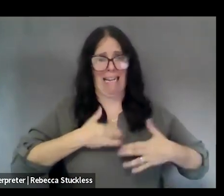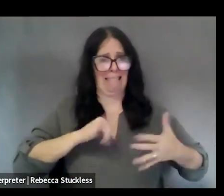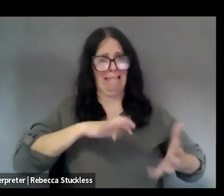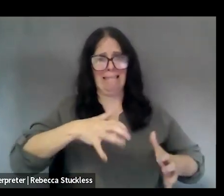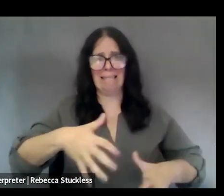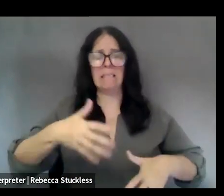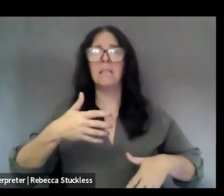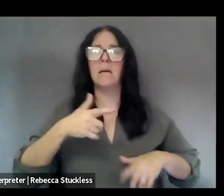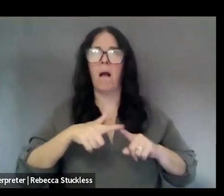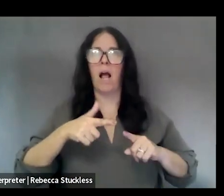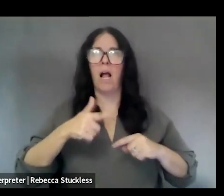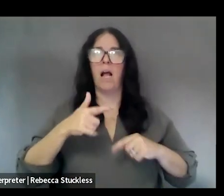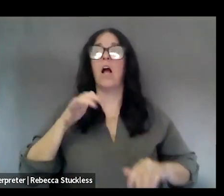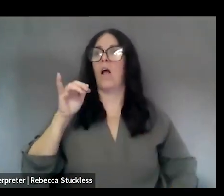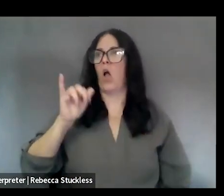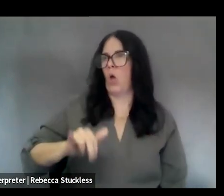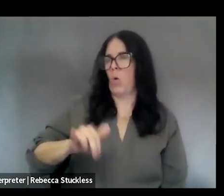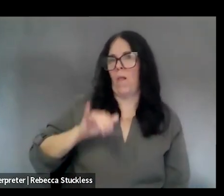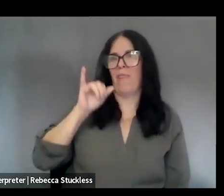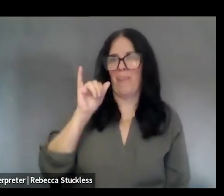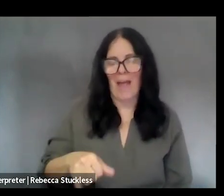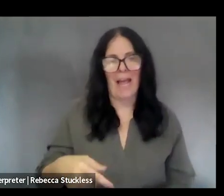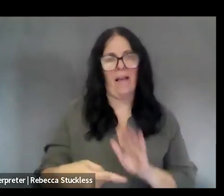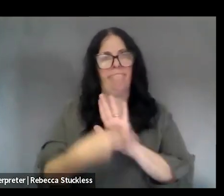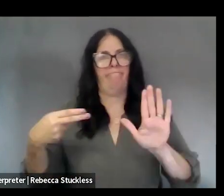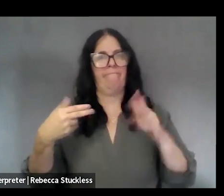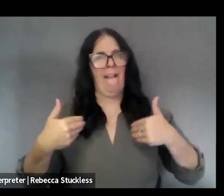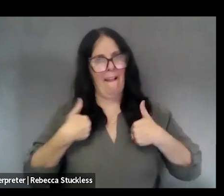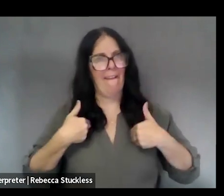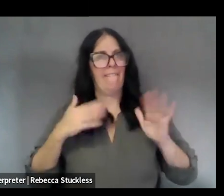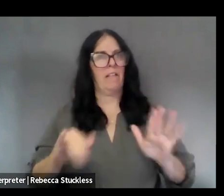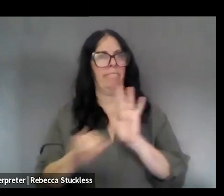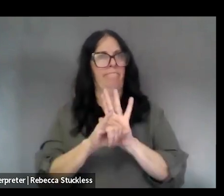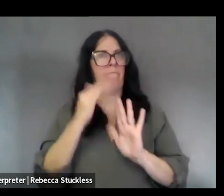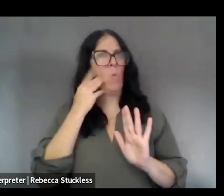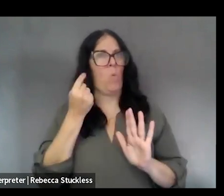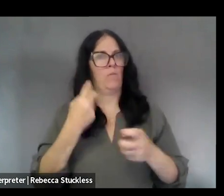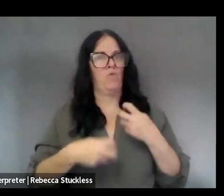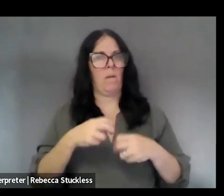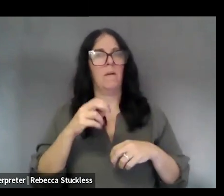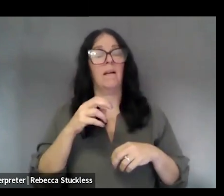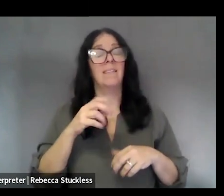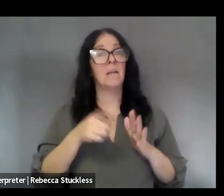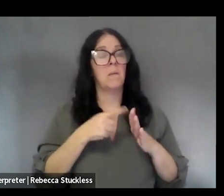autoimmune disease, and it's a huge aspect of what adds to just the disabling experience. If you're